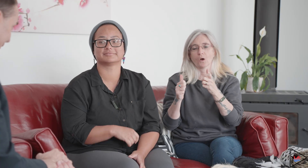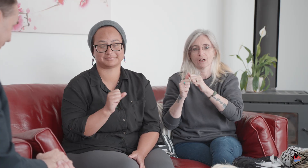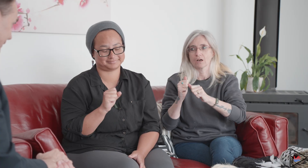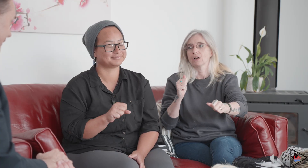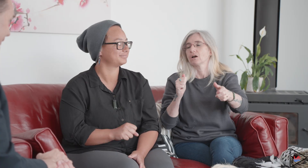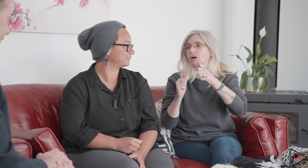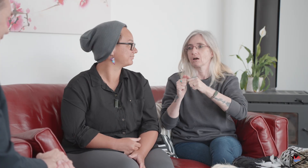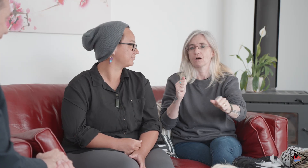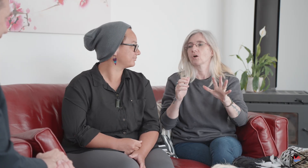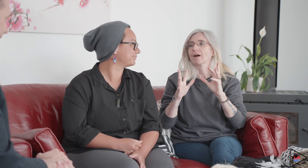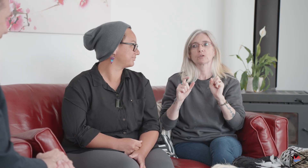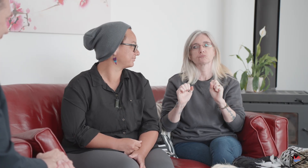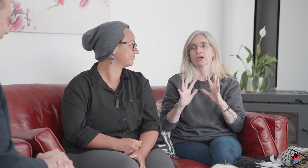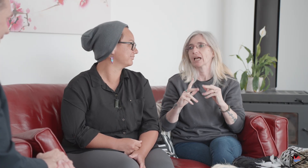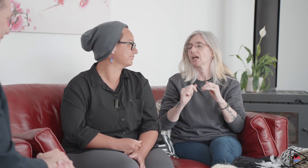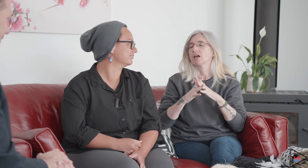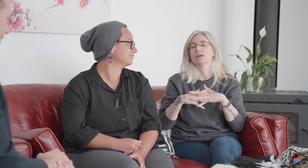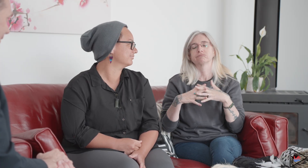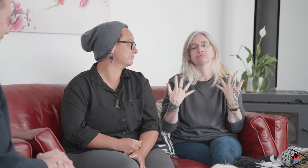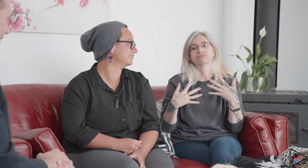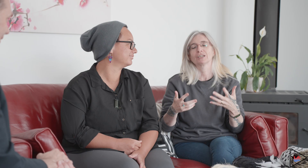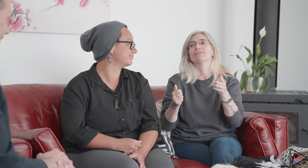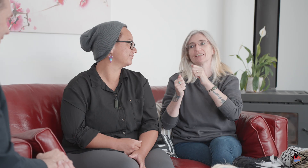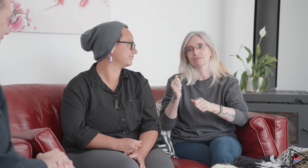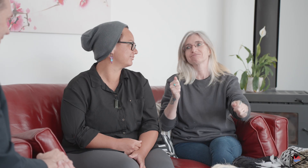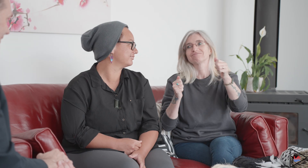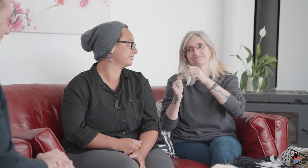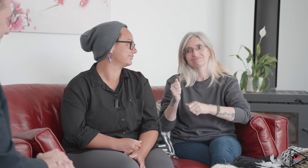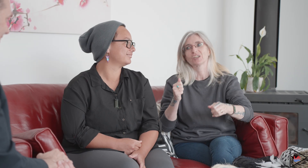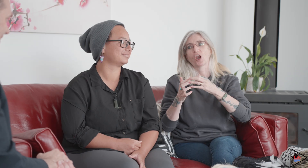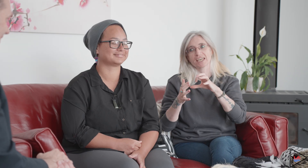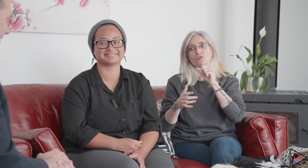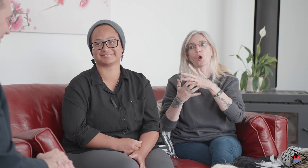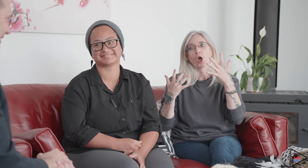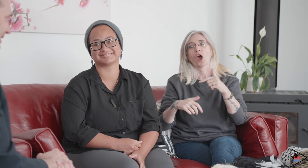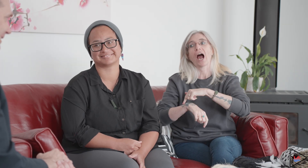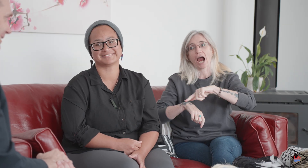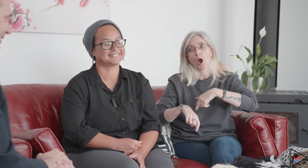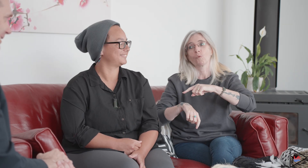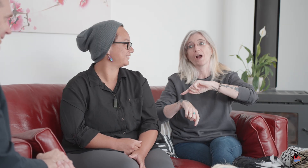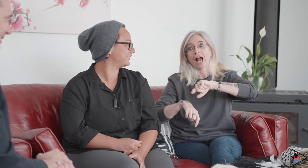it's really tiring on your hands. It's a lot of hard work scraping and scraping. Just take